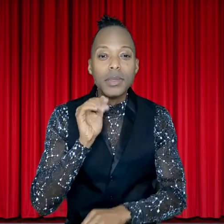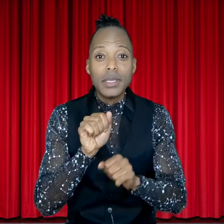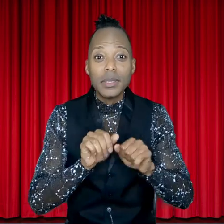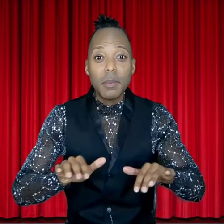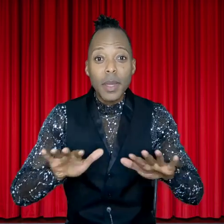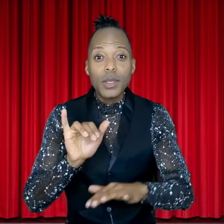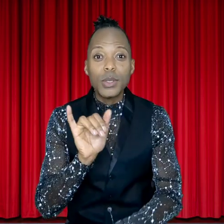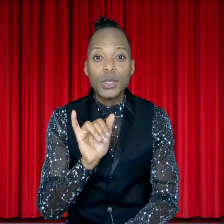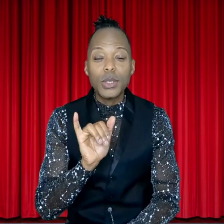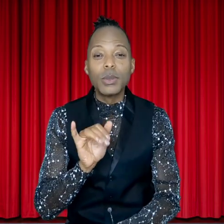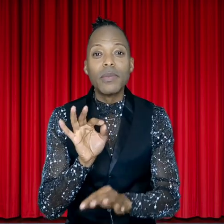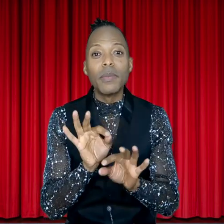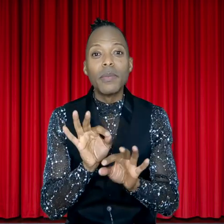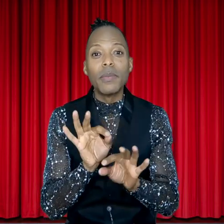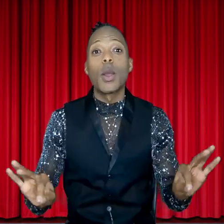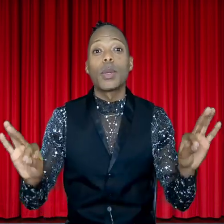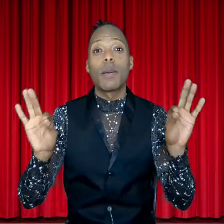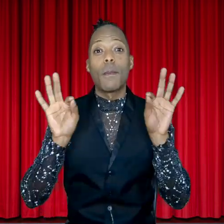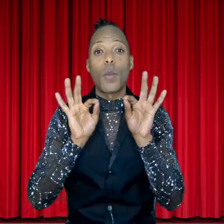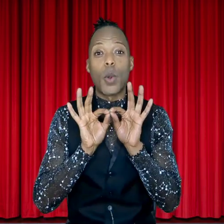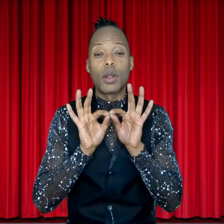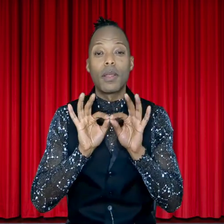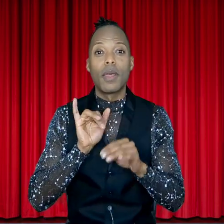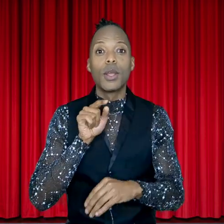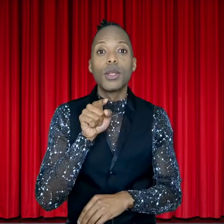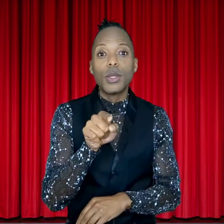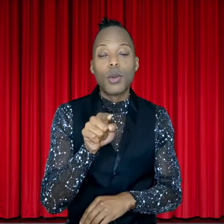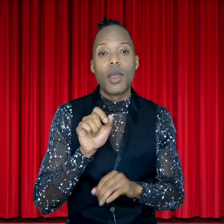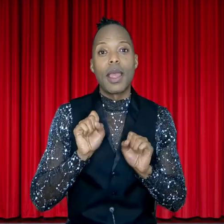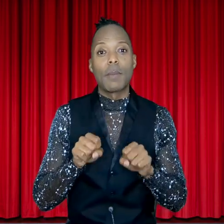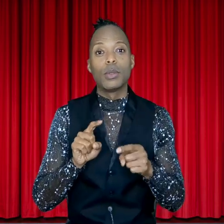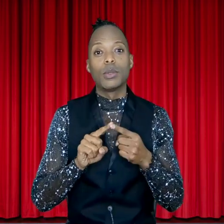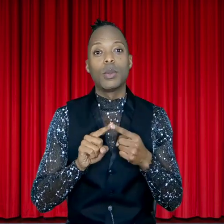It's important that you're able to give a moment of apology